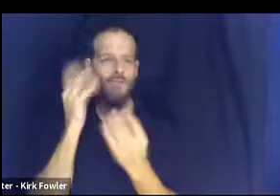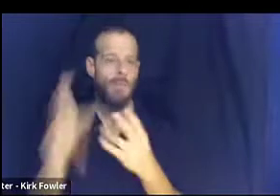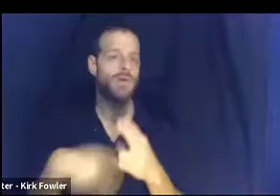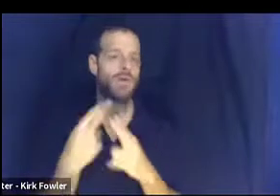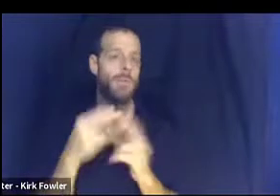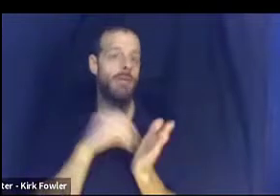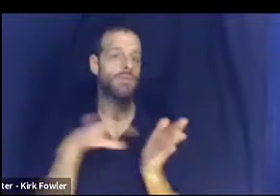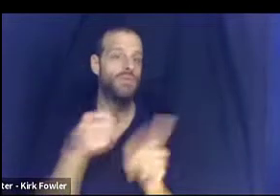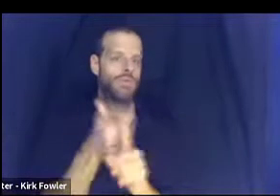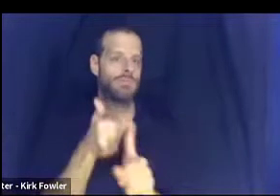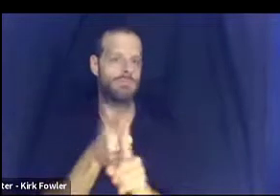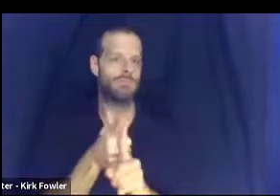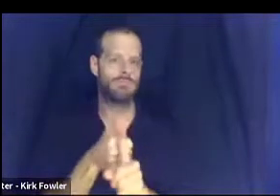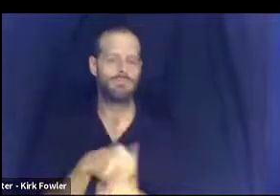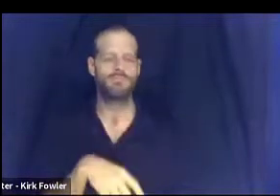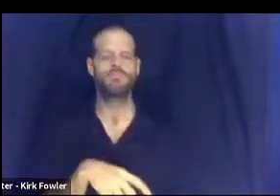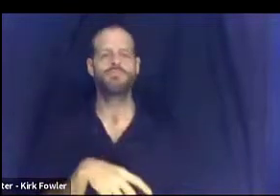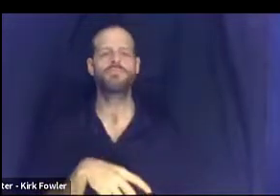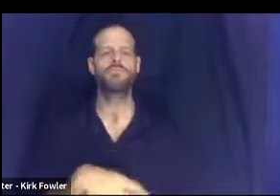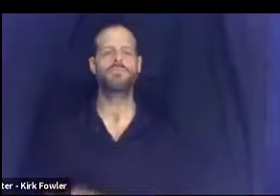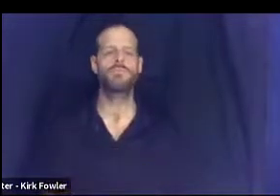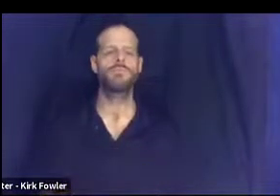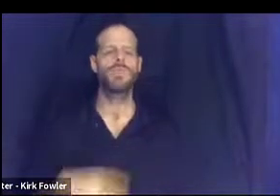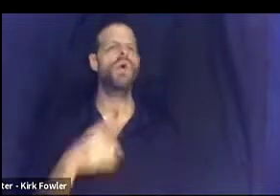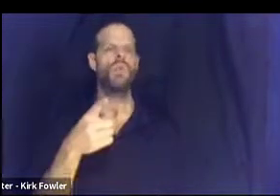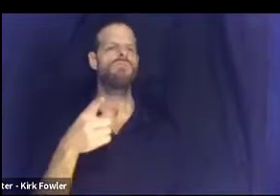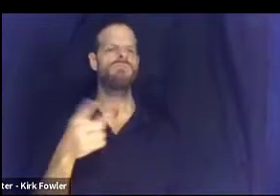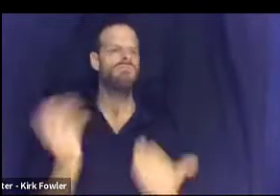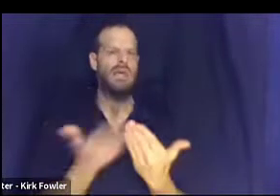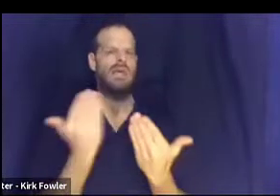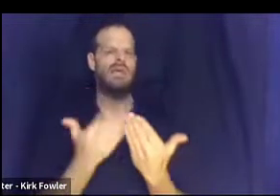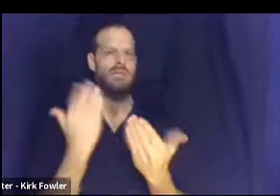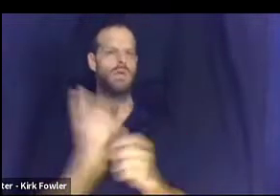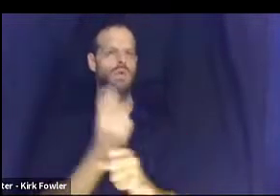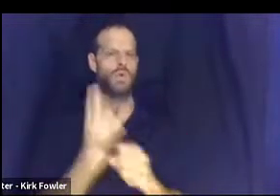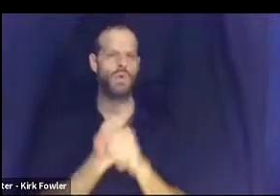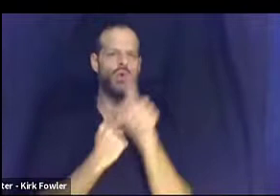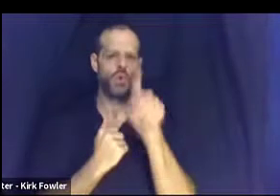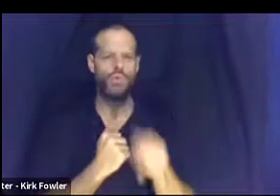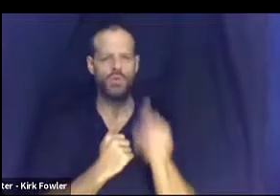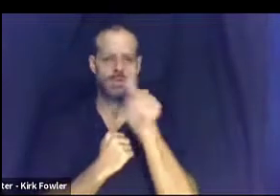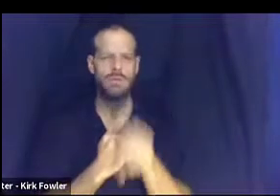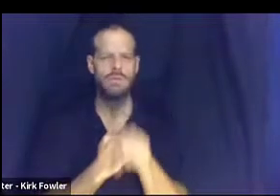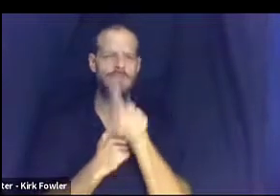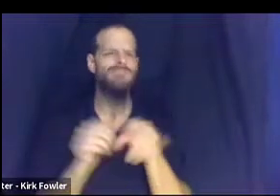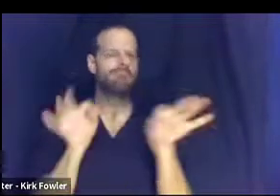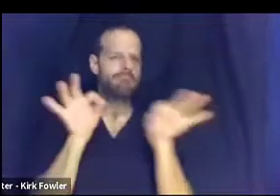So, it's basically a user-friendly way of explaining communication development and assessment.